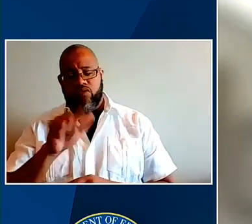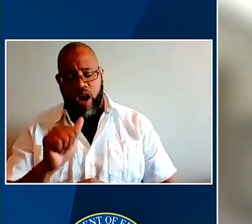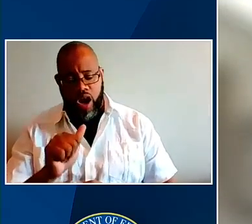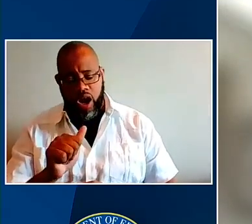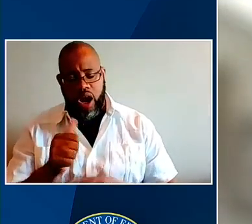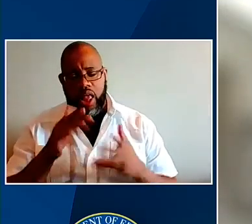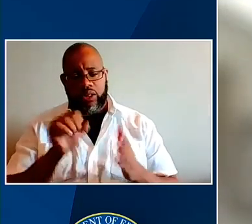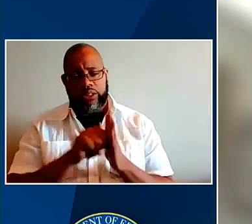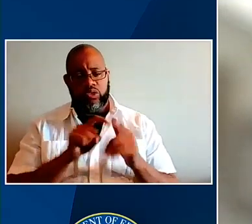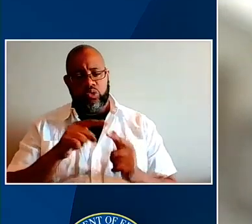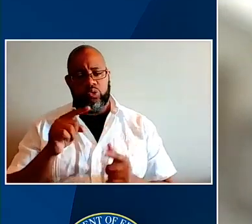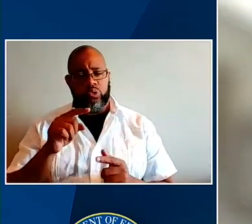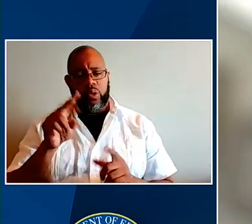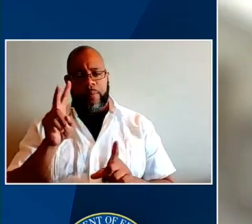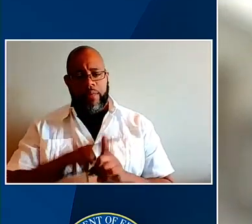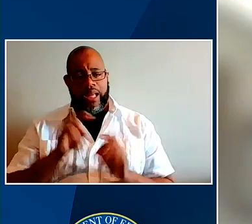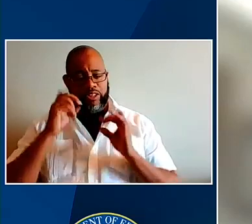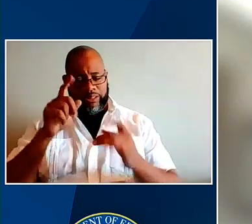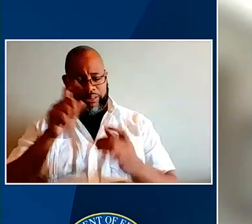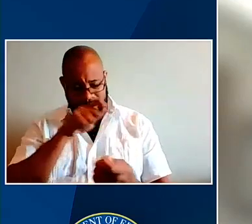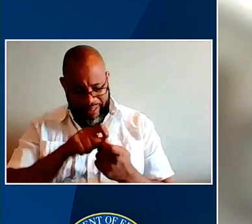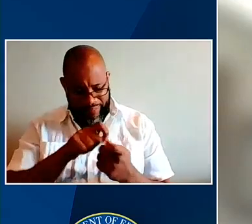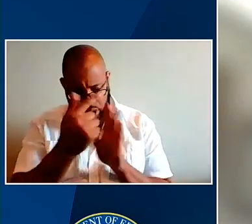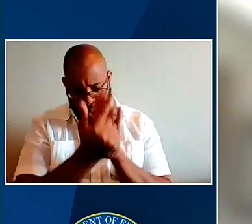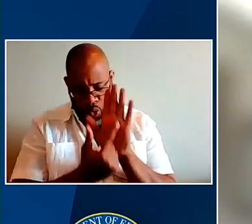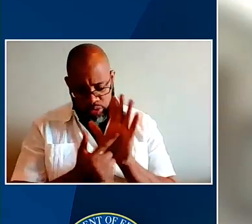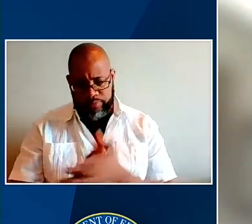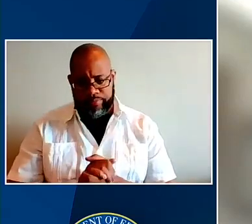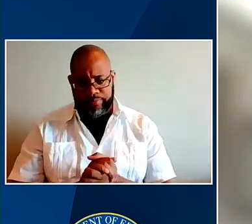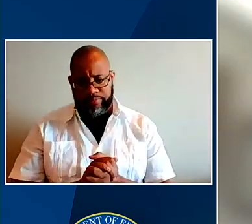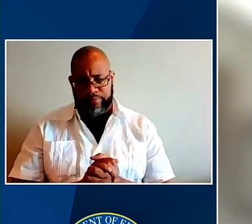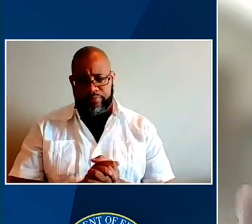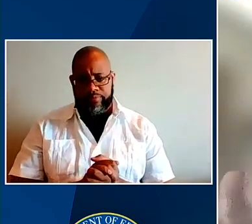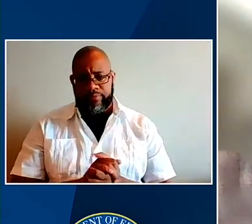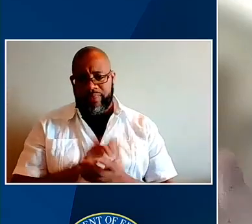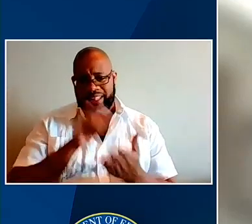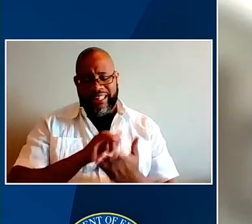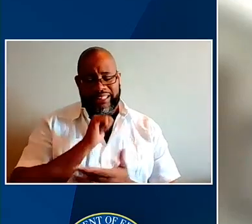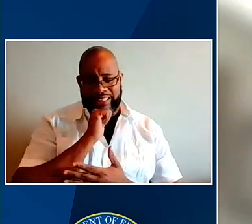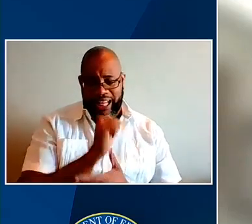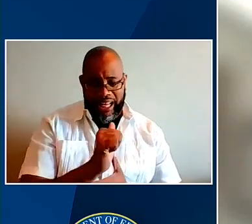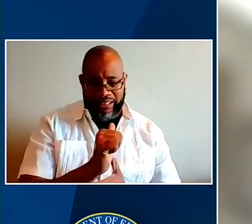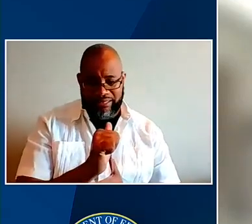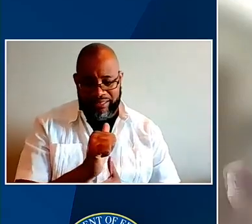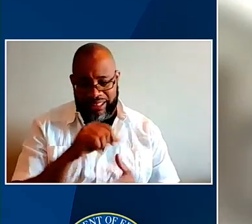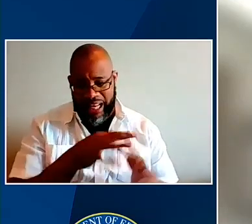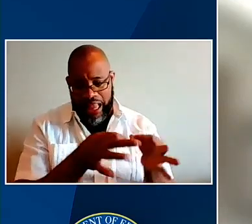apply education-specific laws. That's not in the language related to